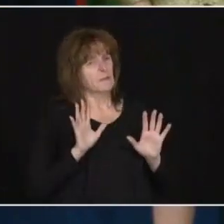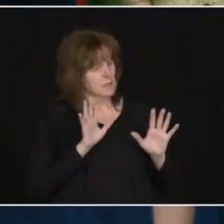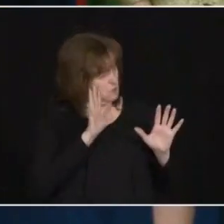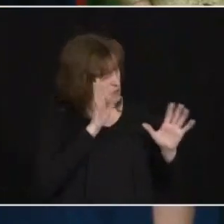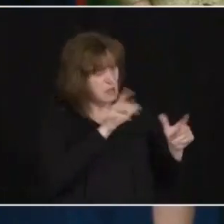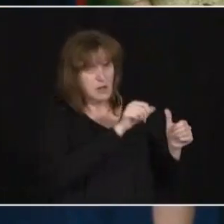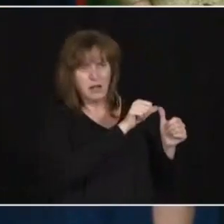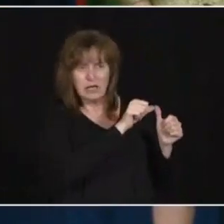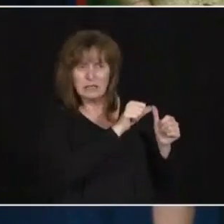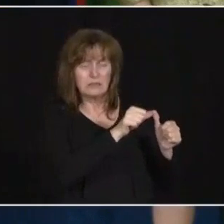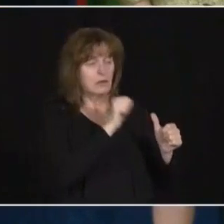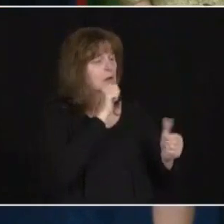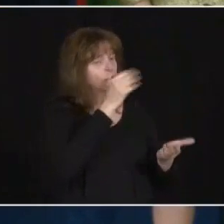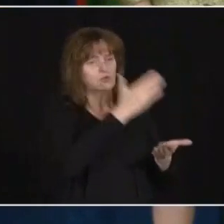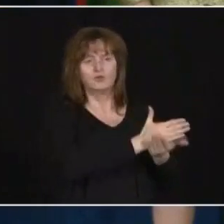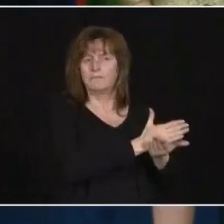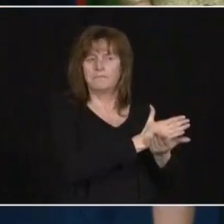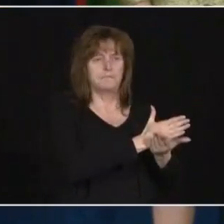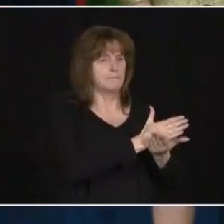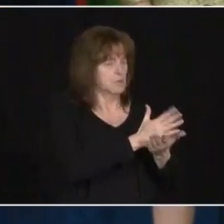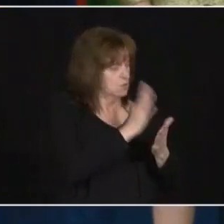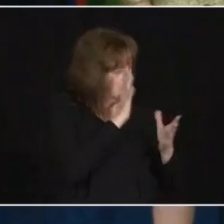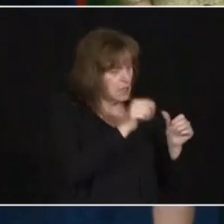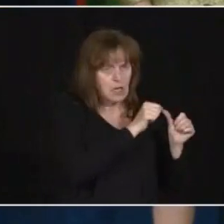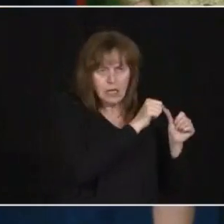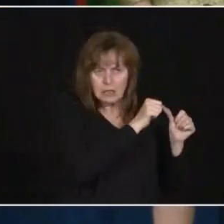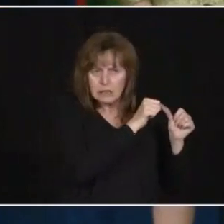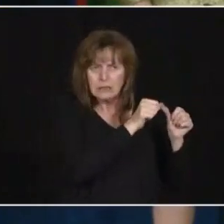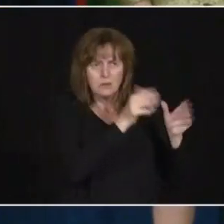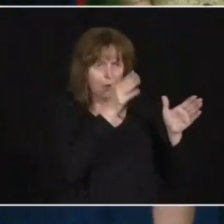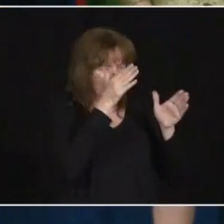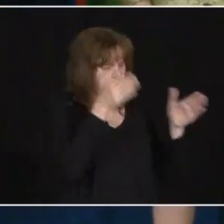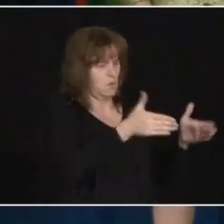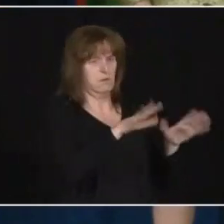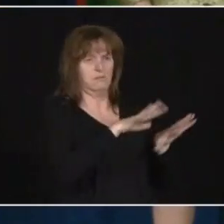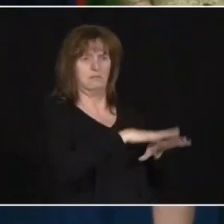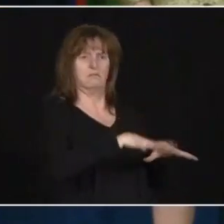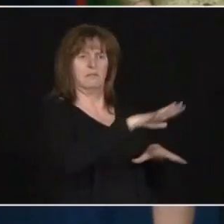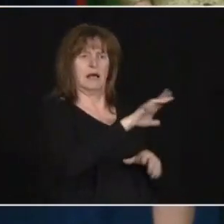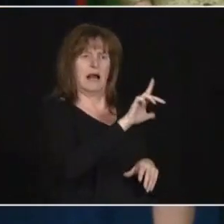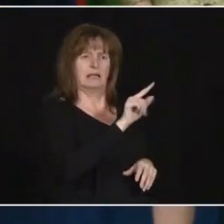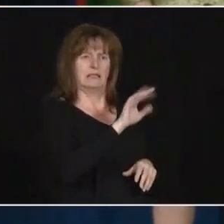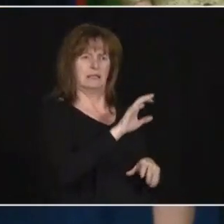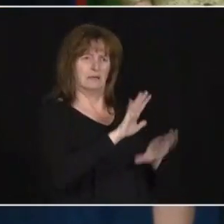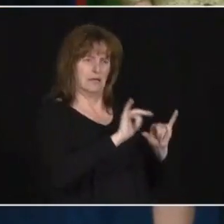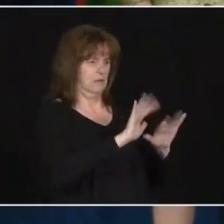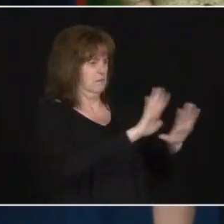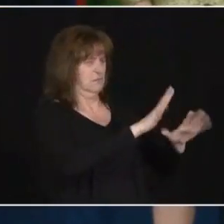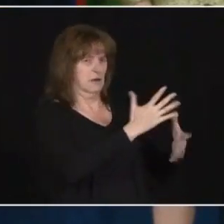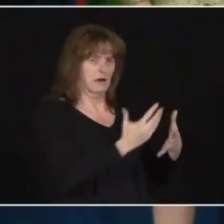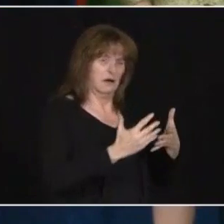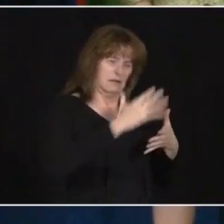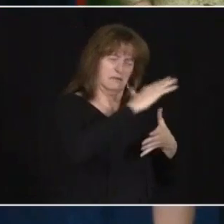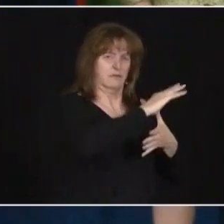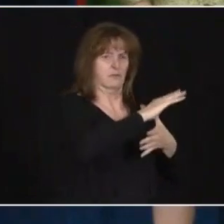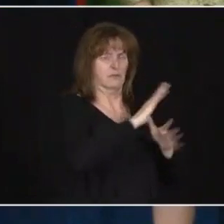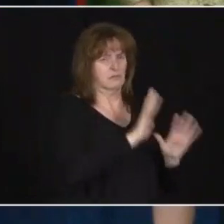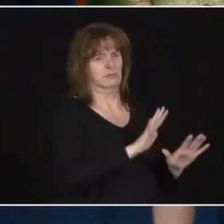We're going to continue. We aren't going to stop. We're going to focus on long-term care. That's the hot spot right